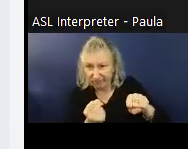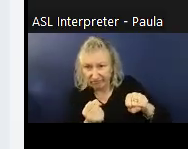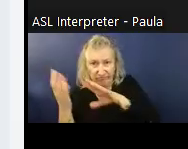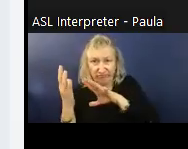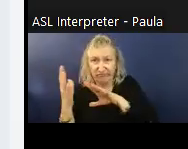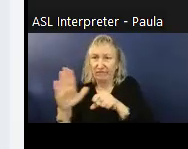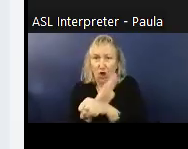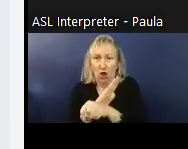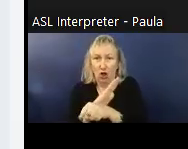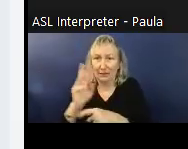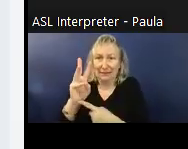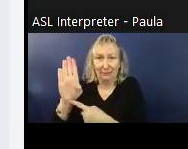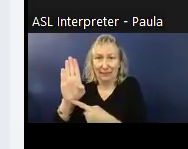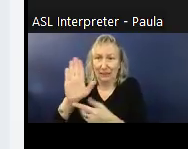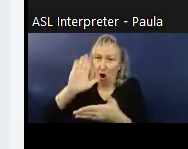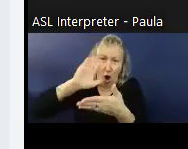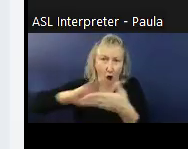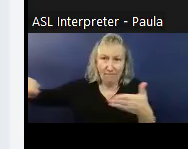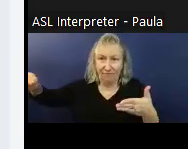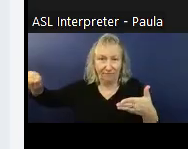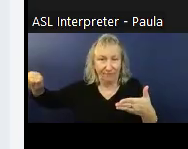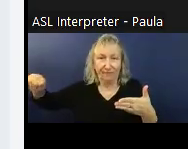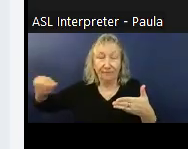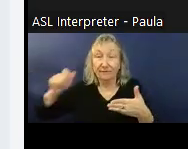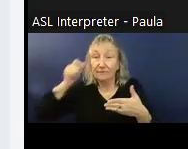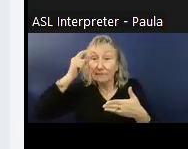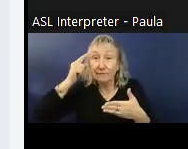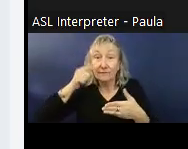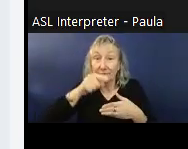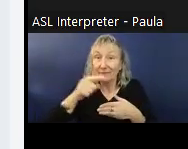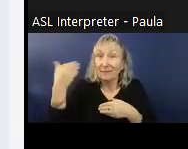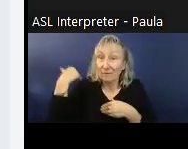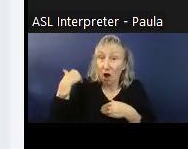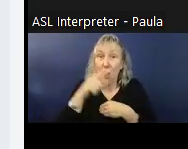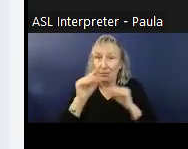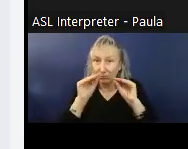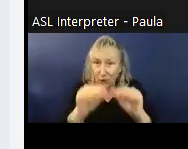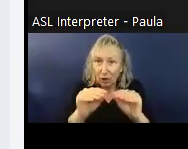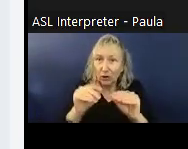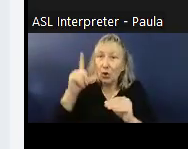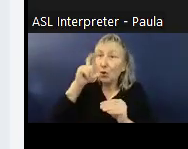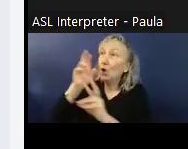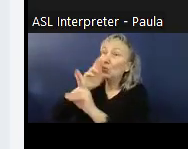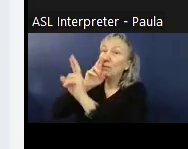So this portion of the rule provided an opportunity for the reporter to accompany